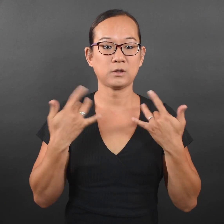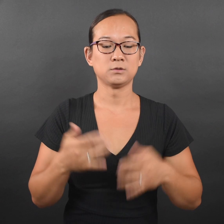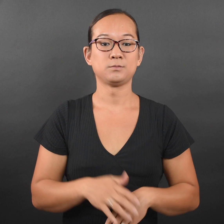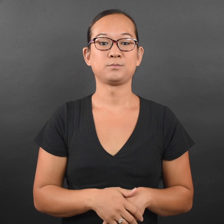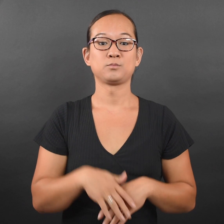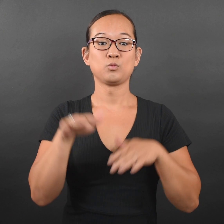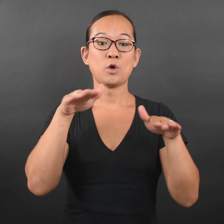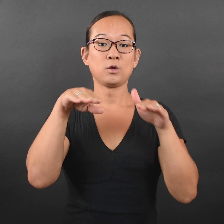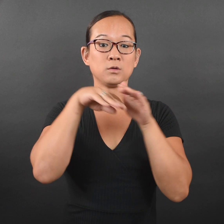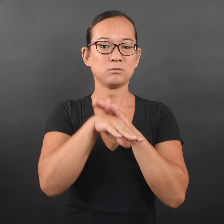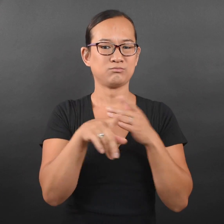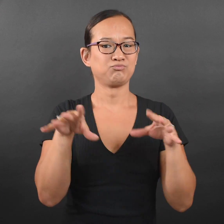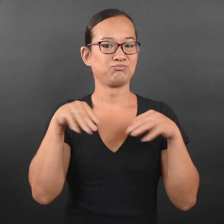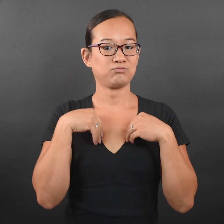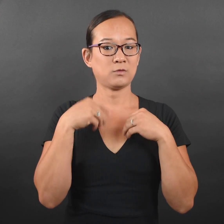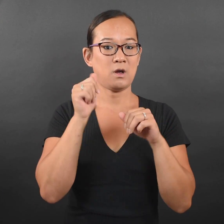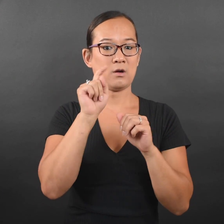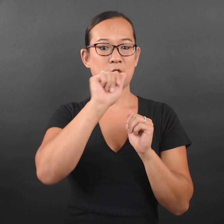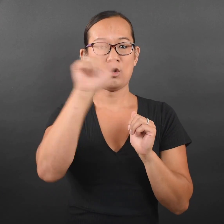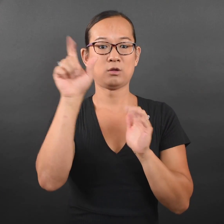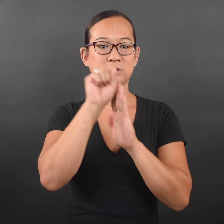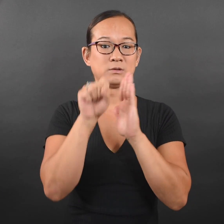Walk-ins are accepted at all state COVID-19